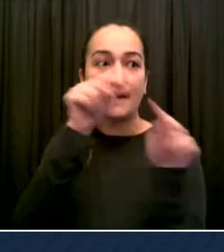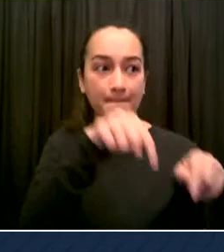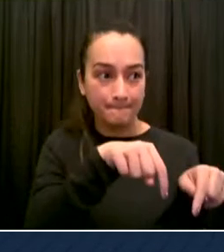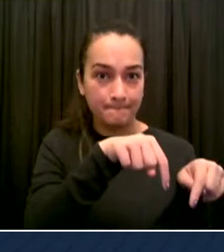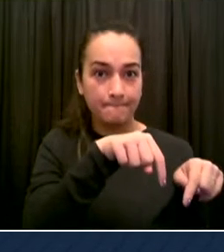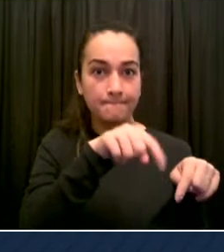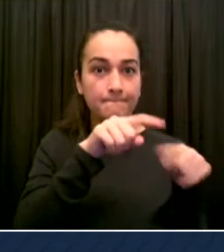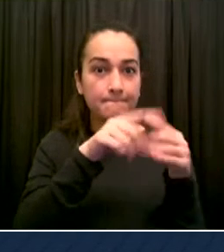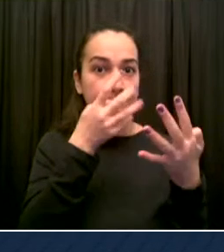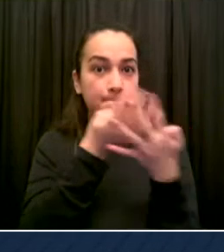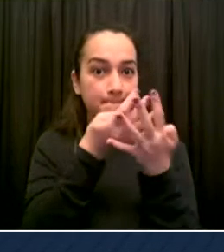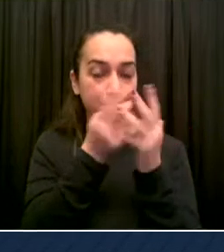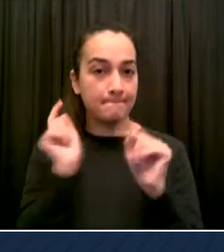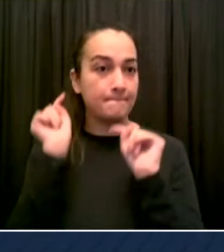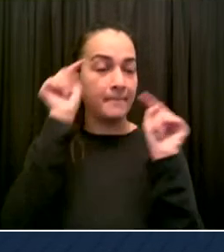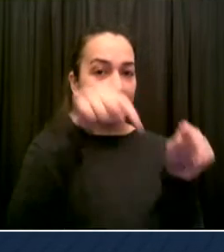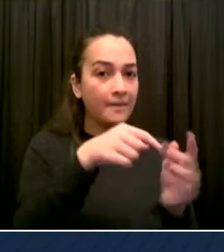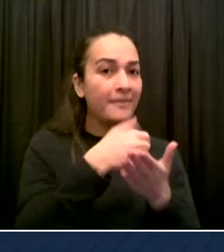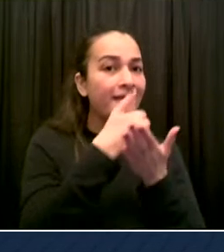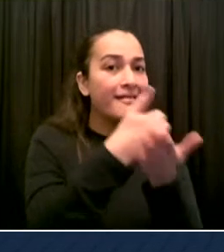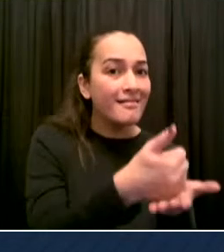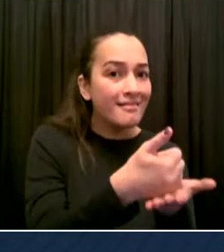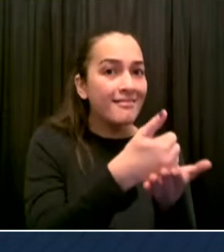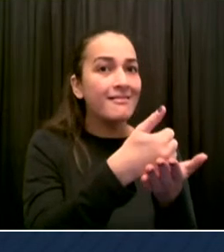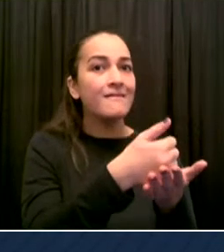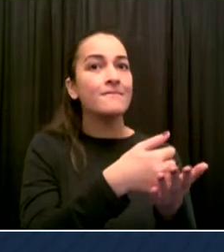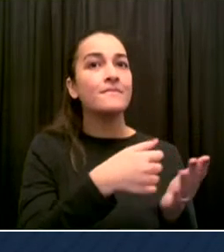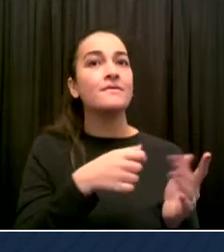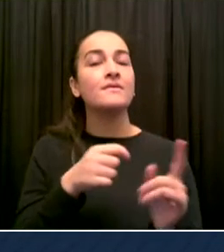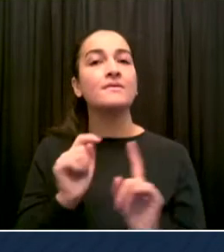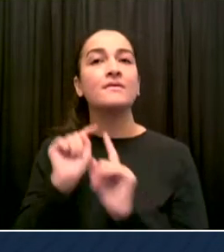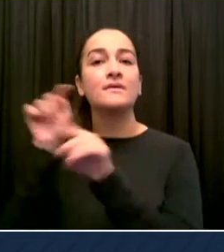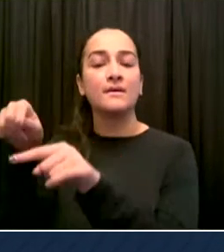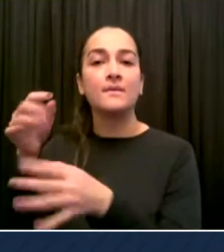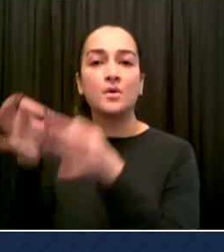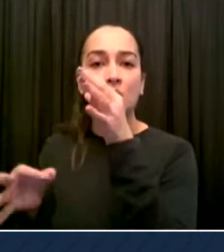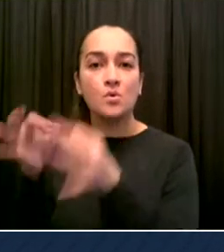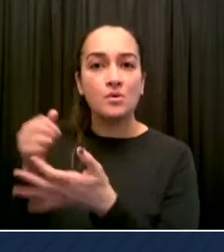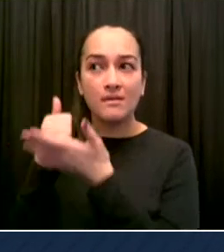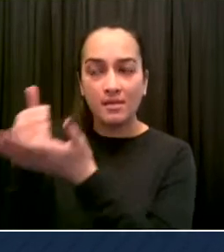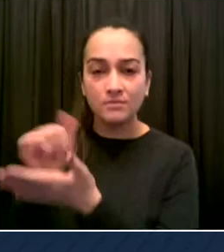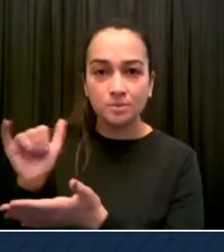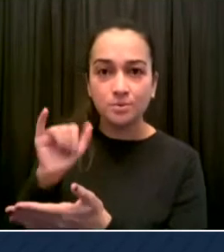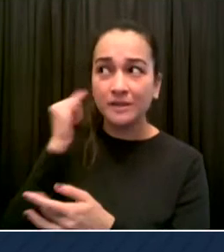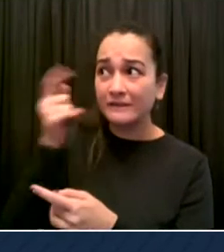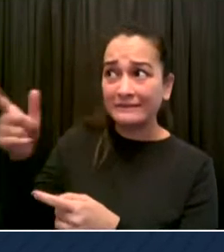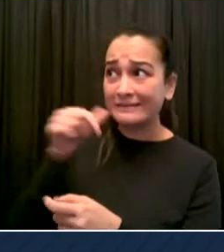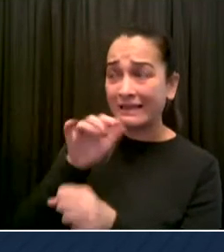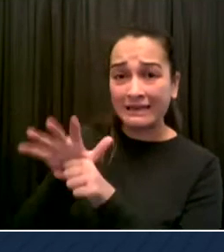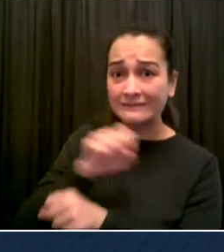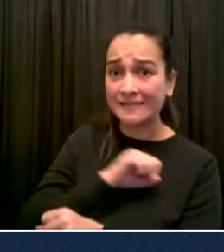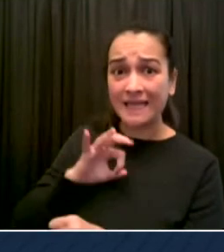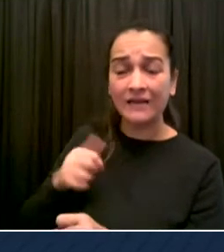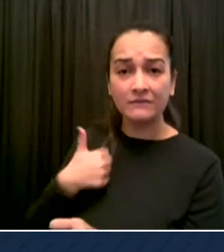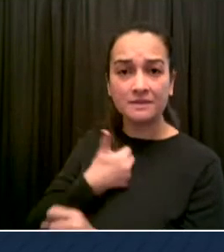NYPD.